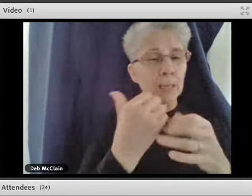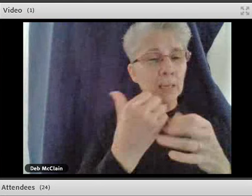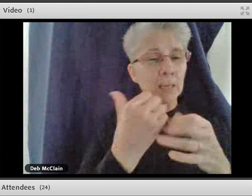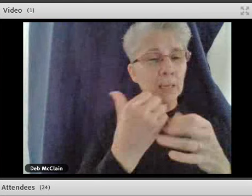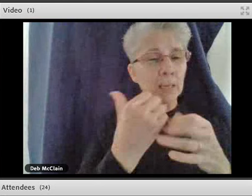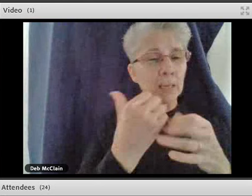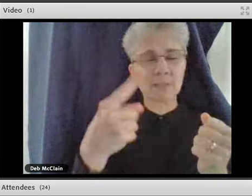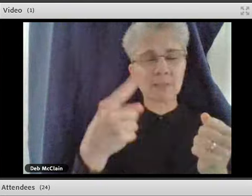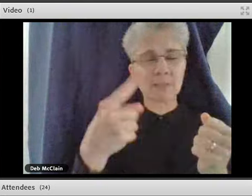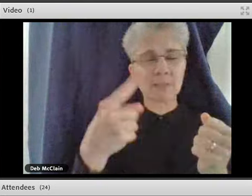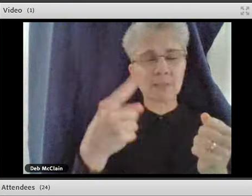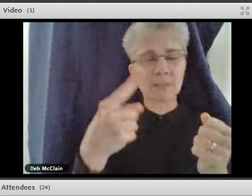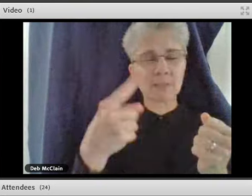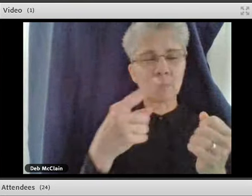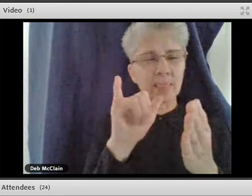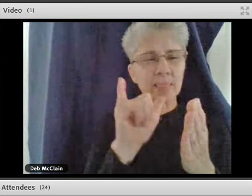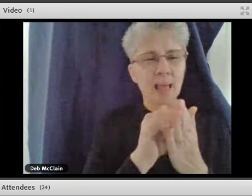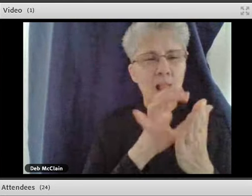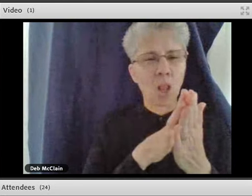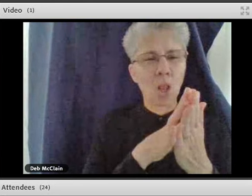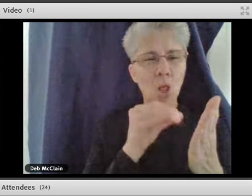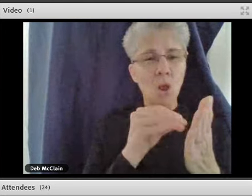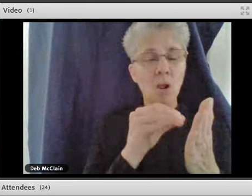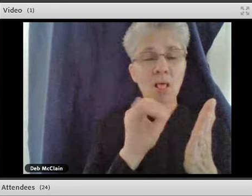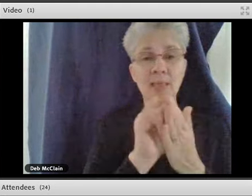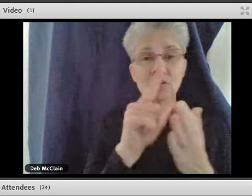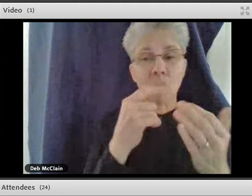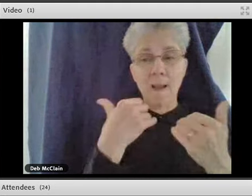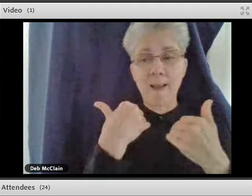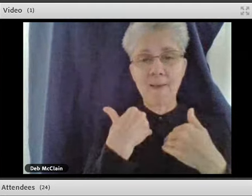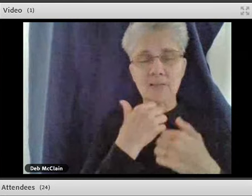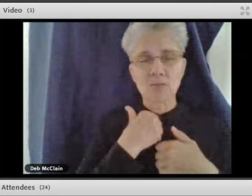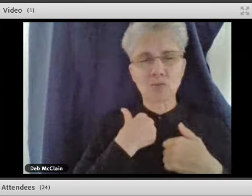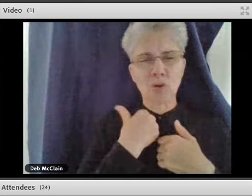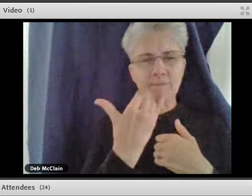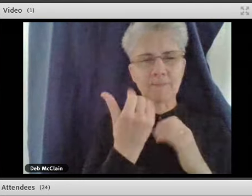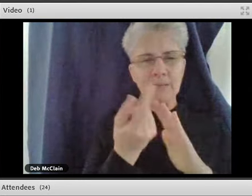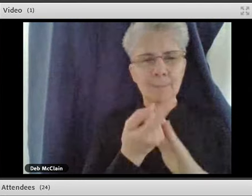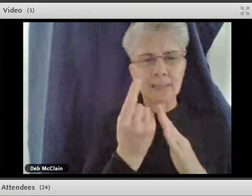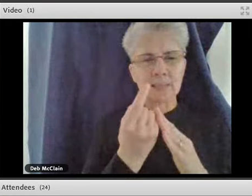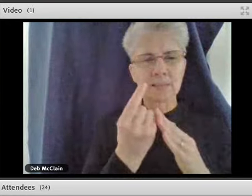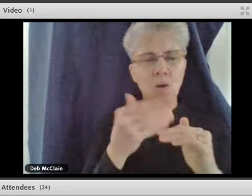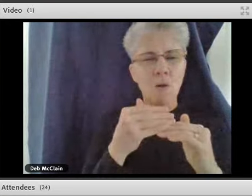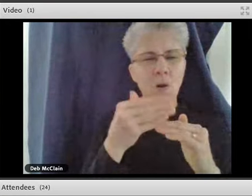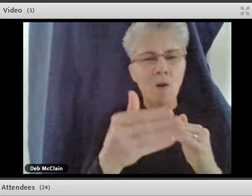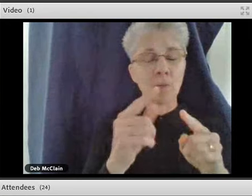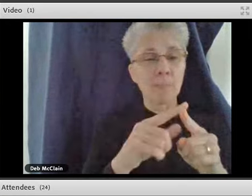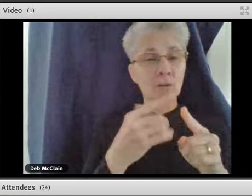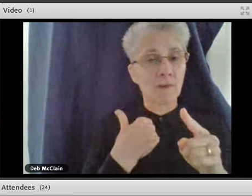Hopefully, I've added something to what you've looked at today, maybe a new source, or an app, or something like that.